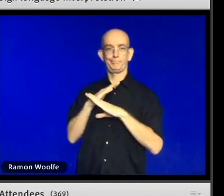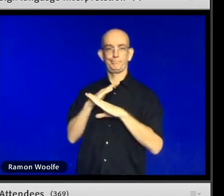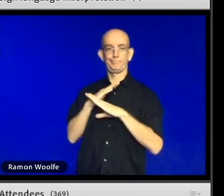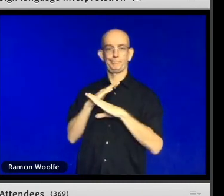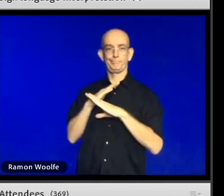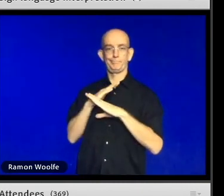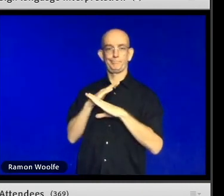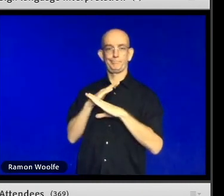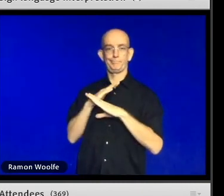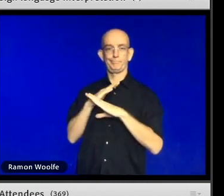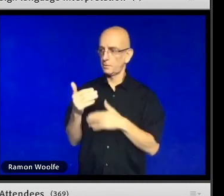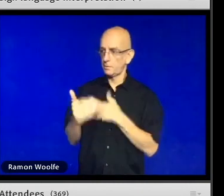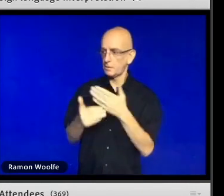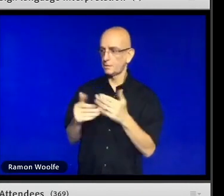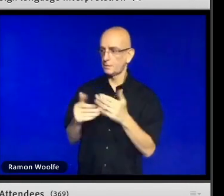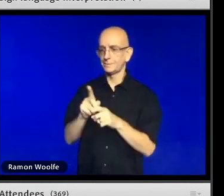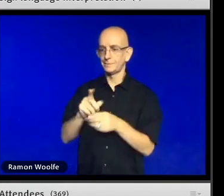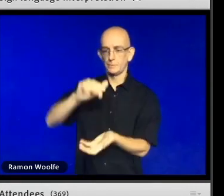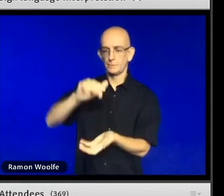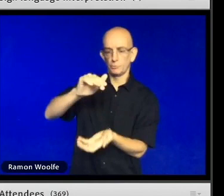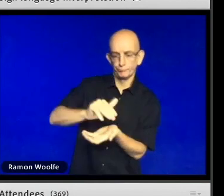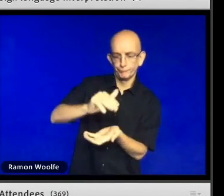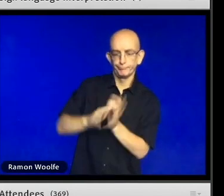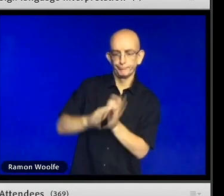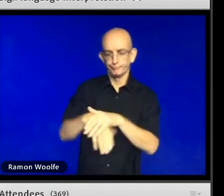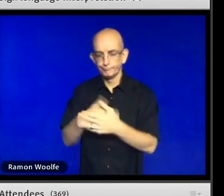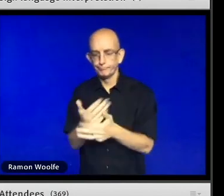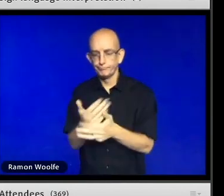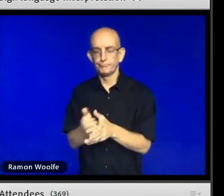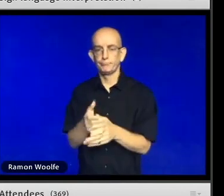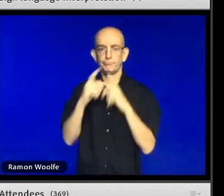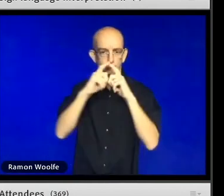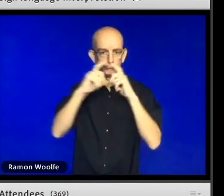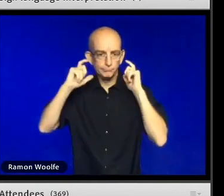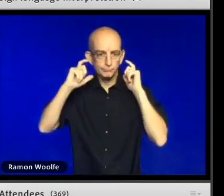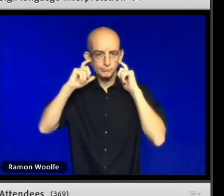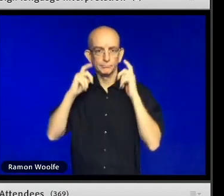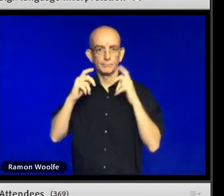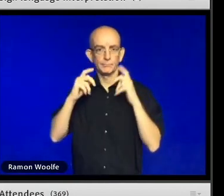what they can do from these children to also teach children who we couldn't reach immediately.